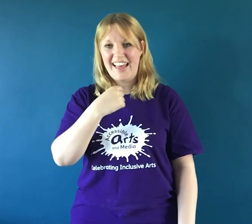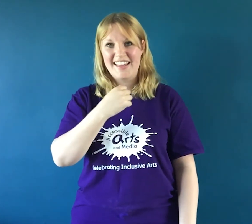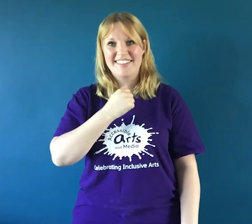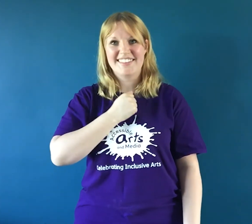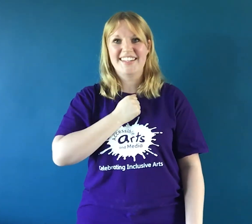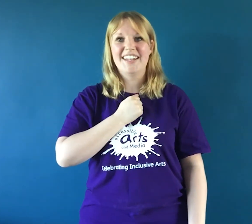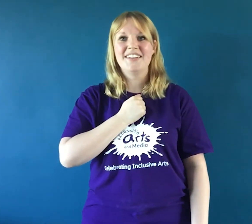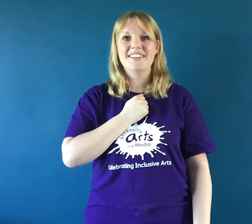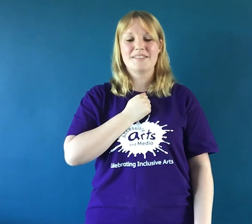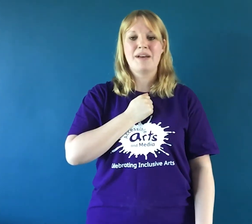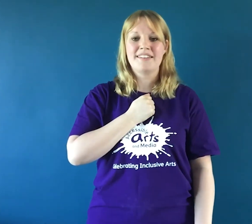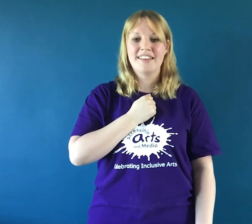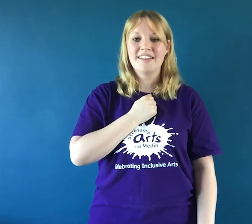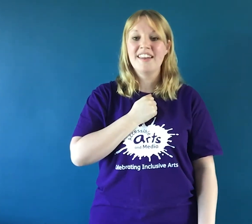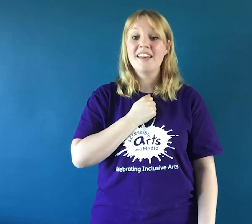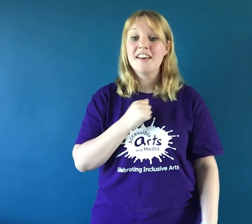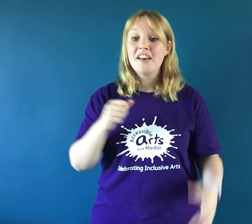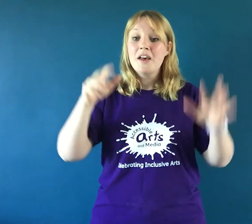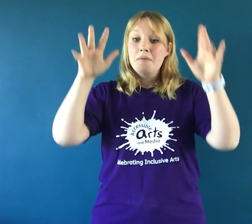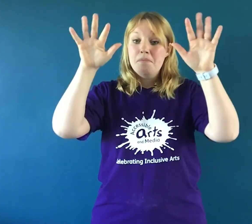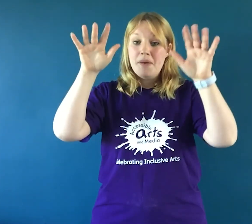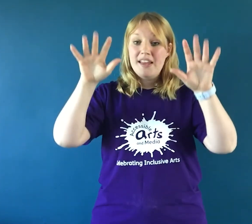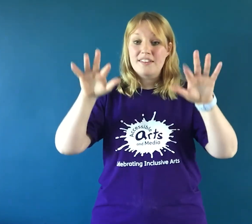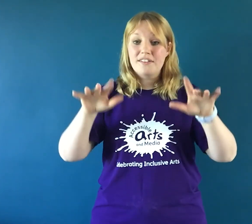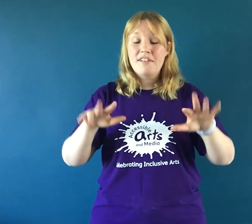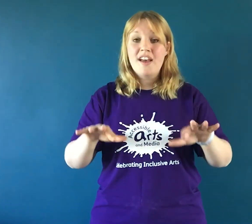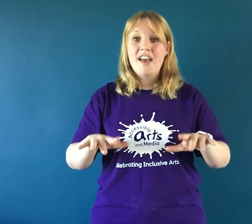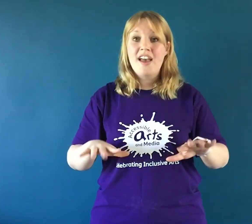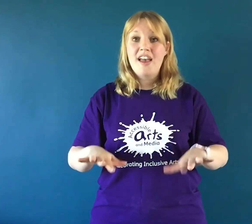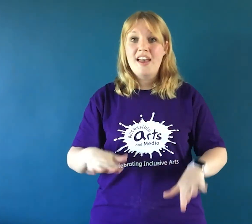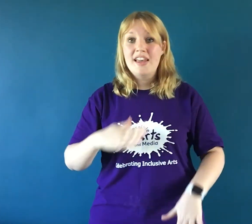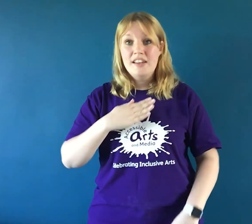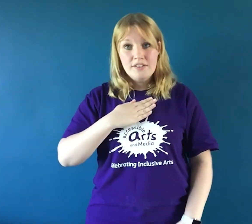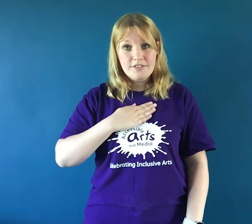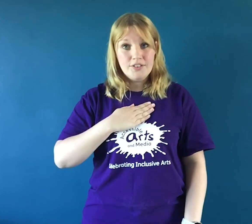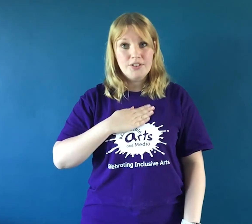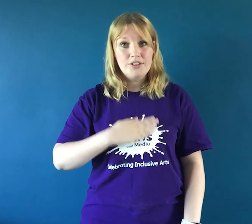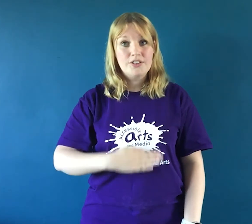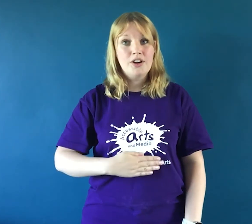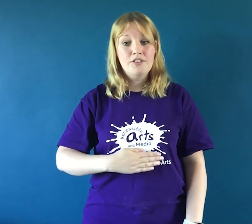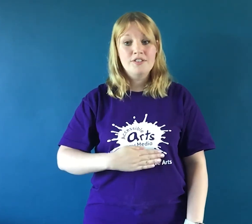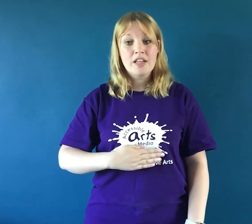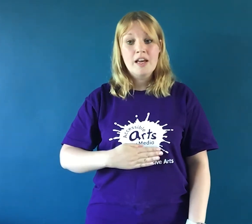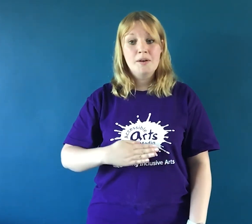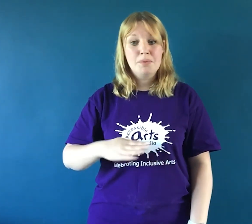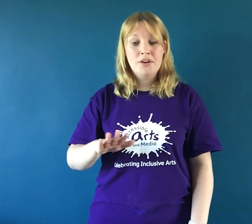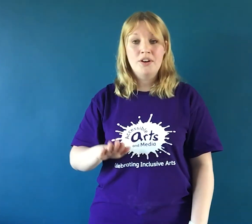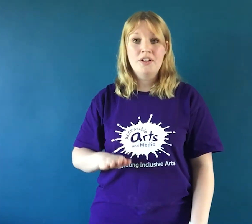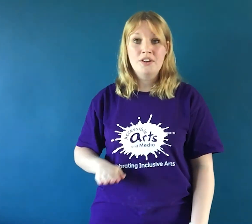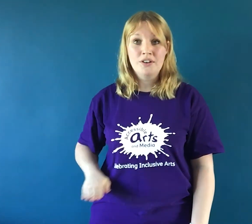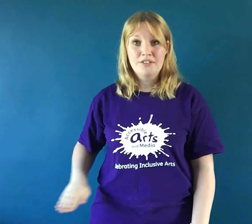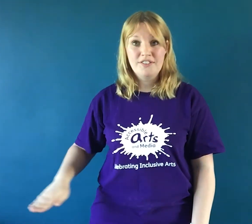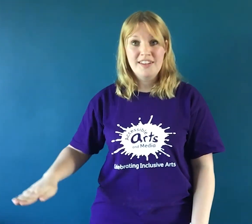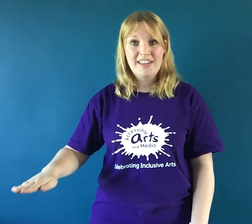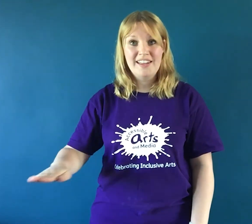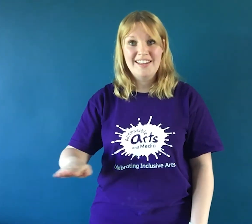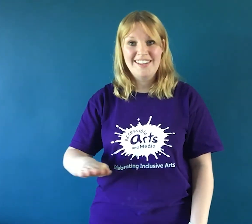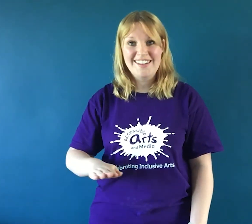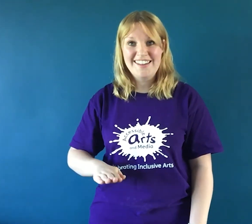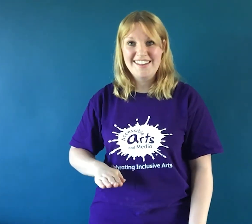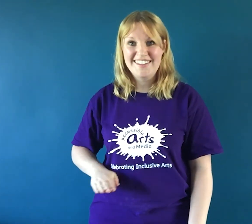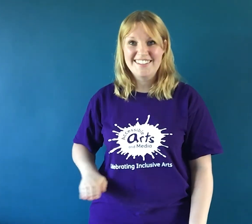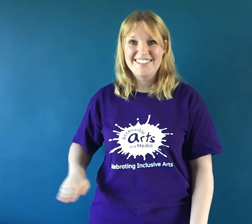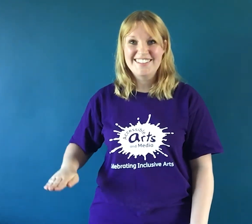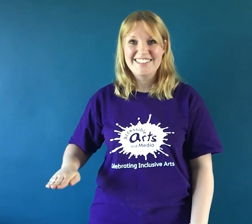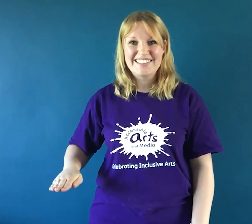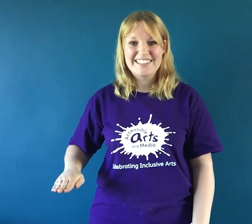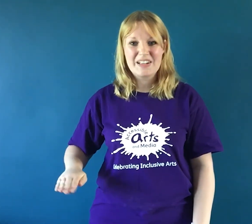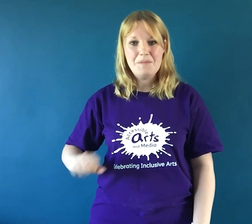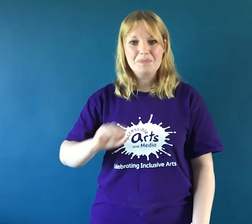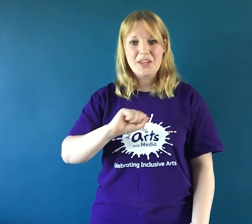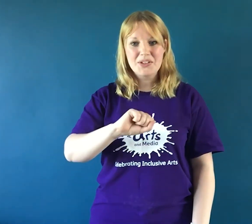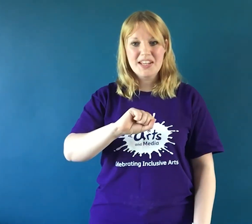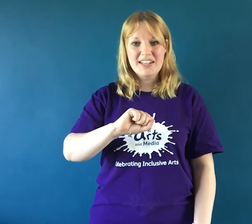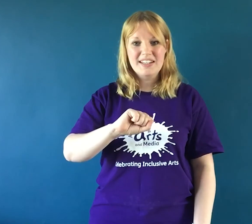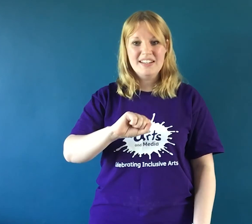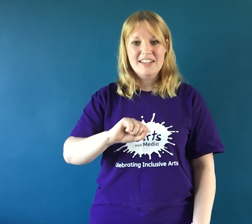Excellent. My turn. May the rain fall soft upon your fields. Your turn.